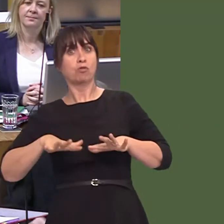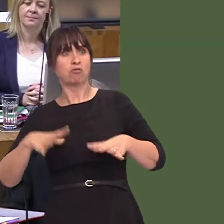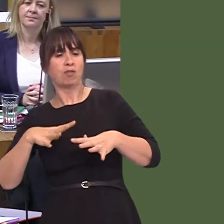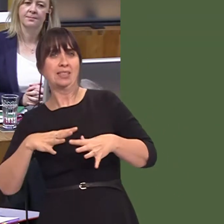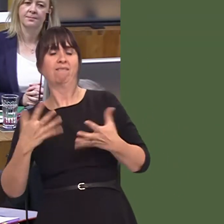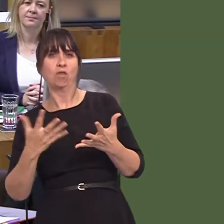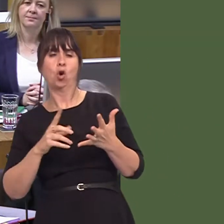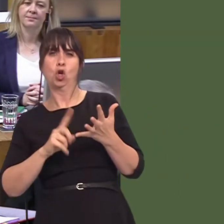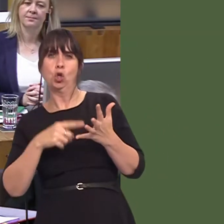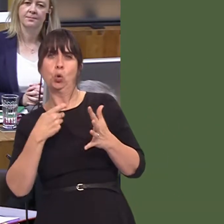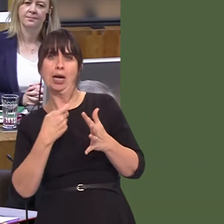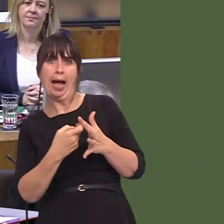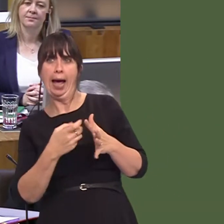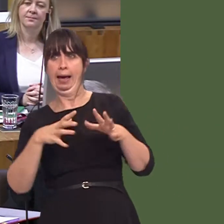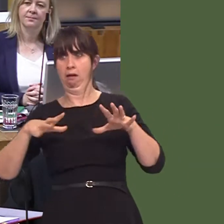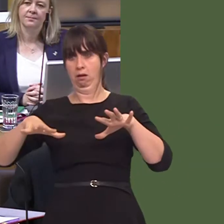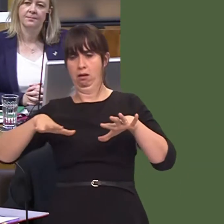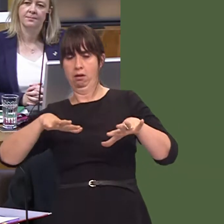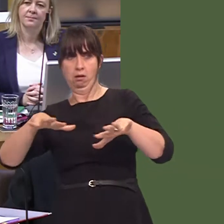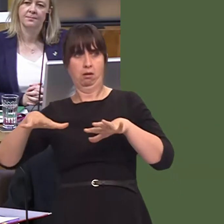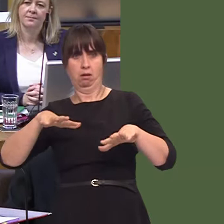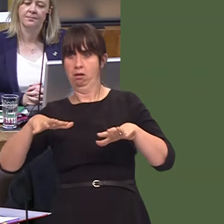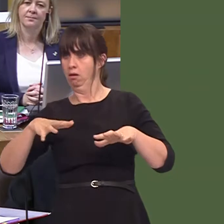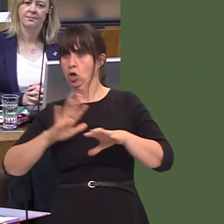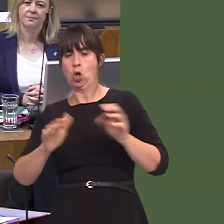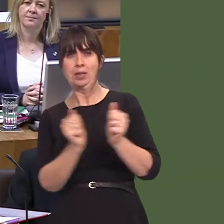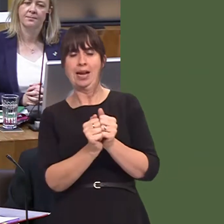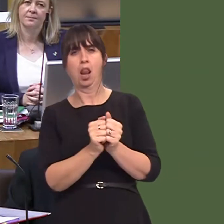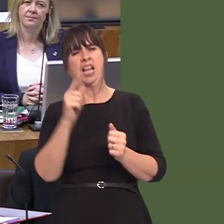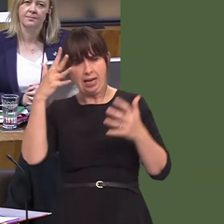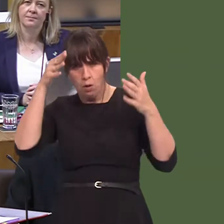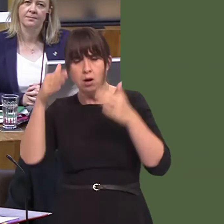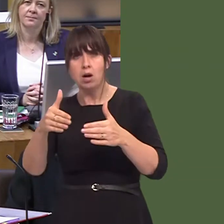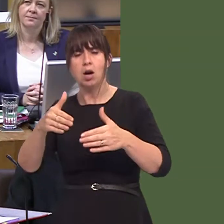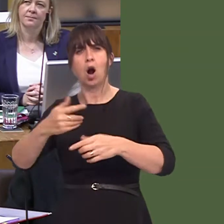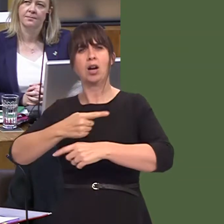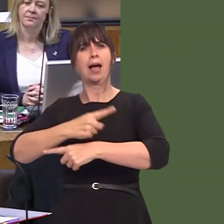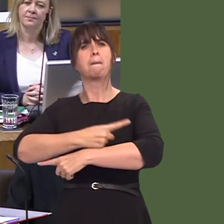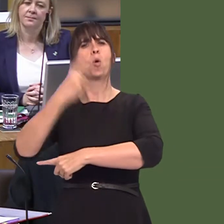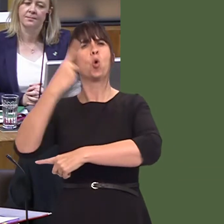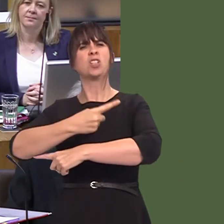It means border posts. Well, customs officers are not being recruited. Apparently, weíre told there will be some kind of a strange pre-notification procedure